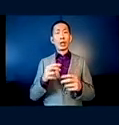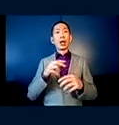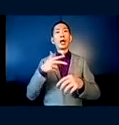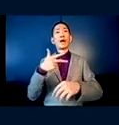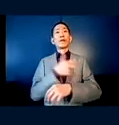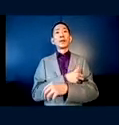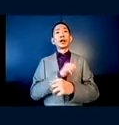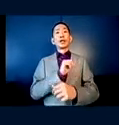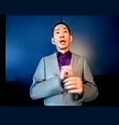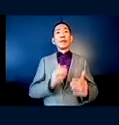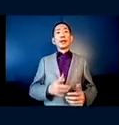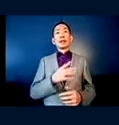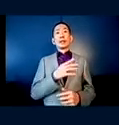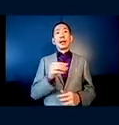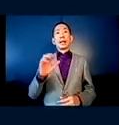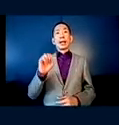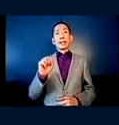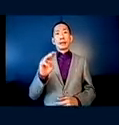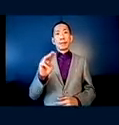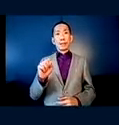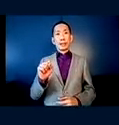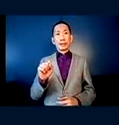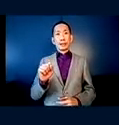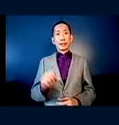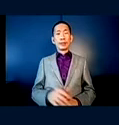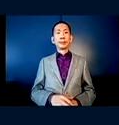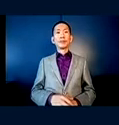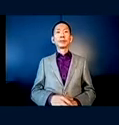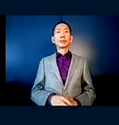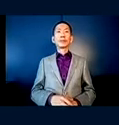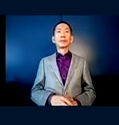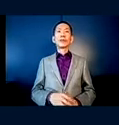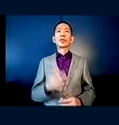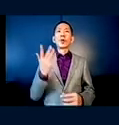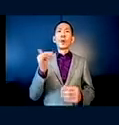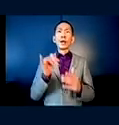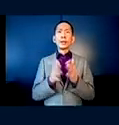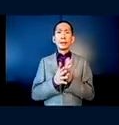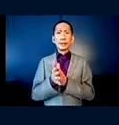NOTHING, IS COMBINATION OF IMMUNIZATION AMBASSADORS AND SMS.